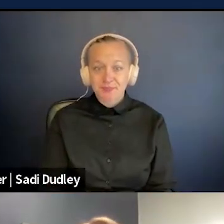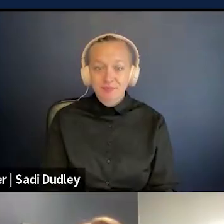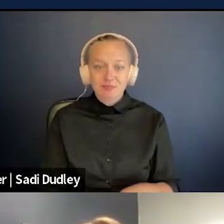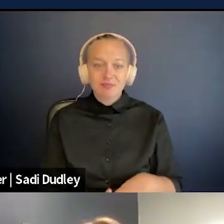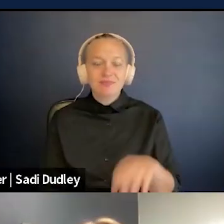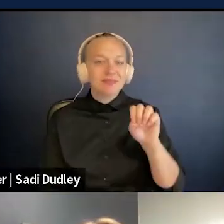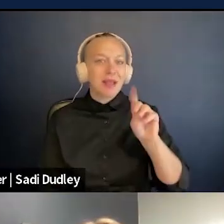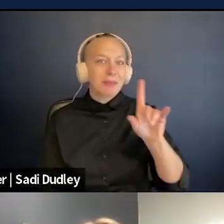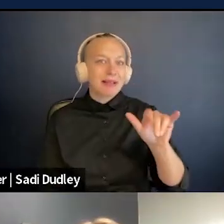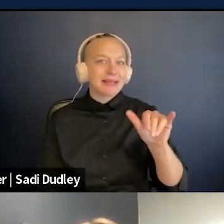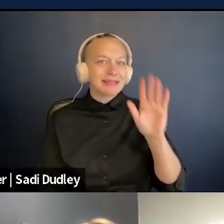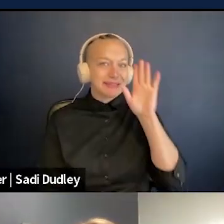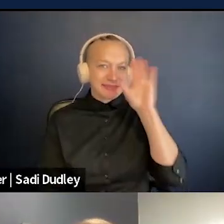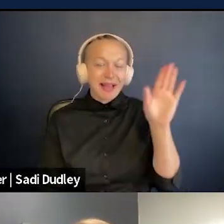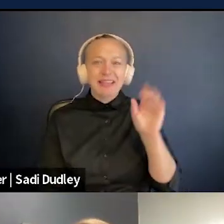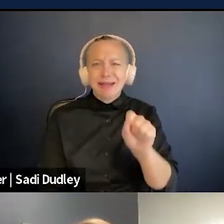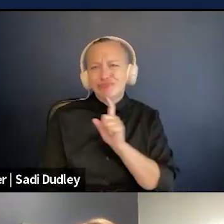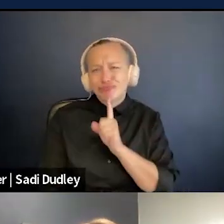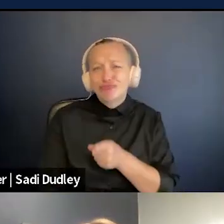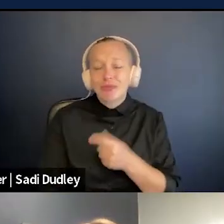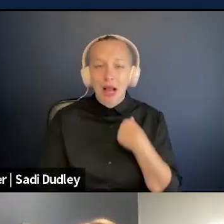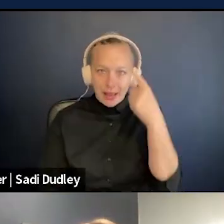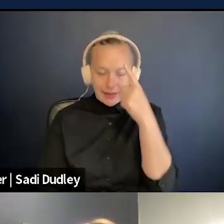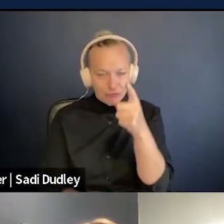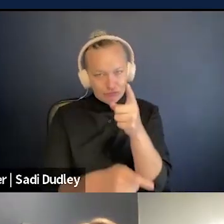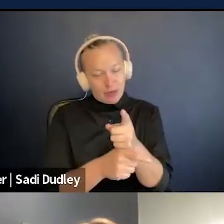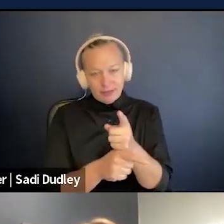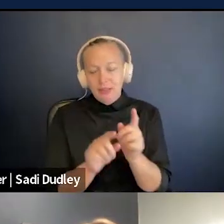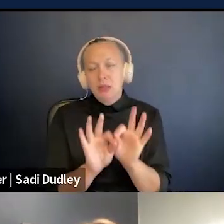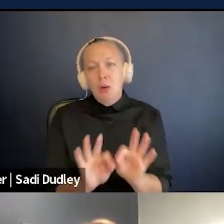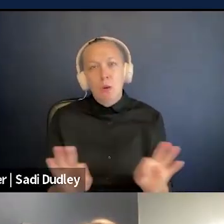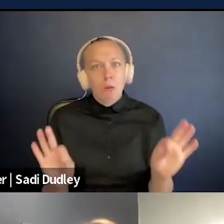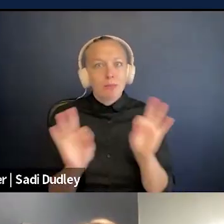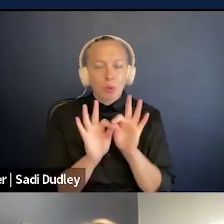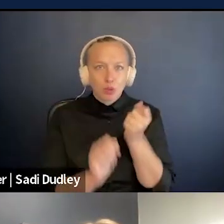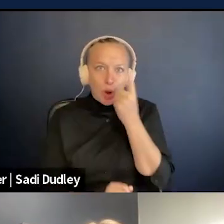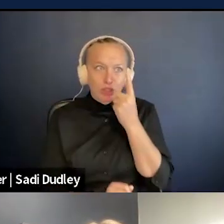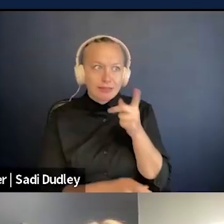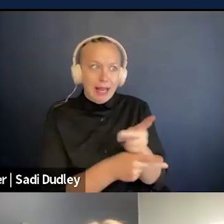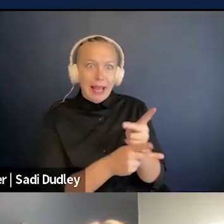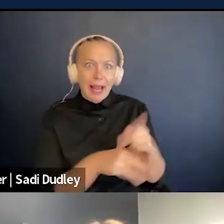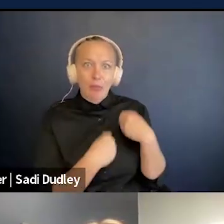Yeah, sure. So… Um, like you said, I think it's so important to understand the caregivers and to really.